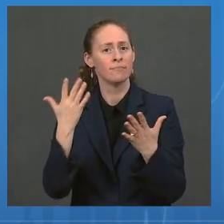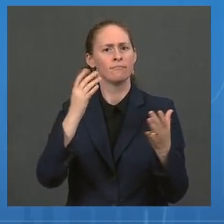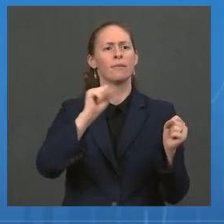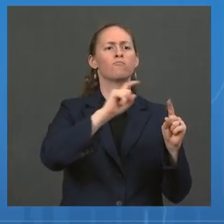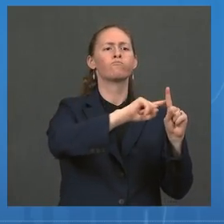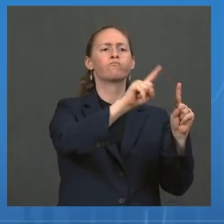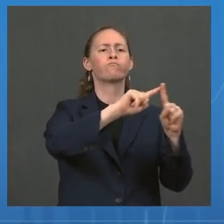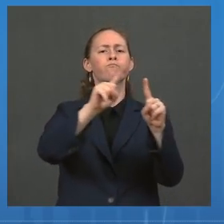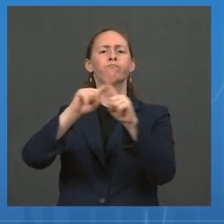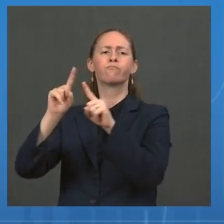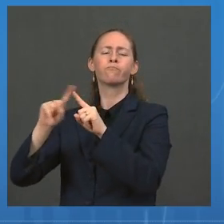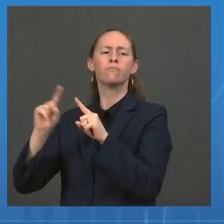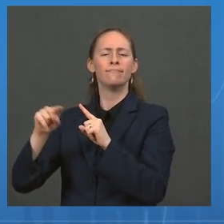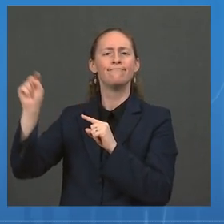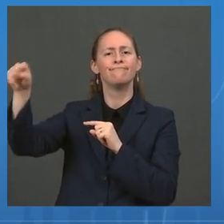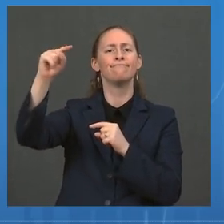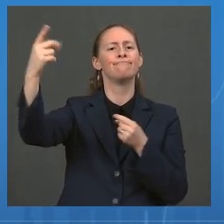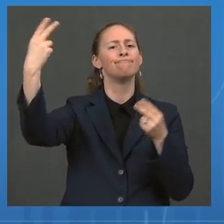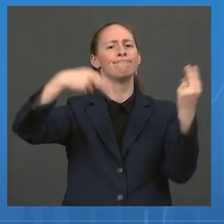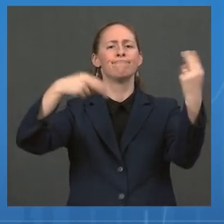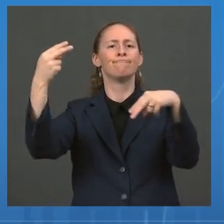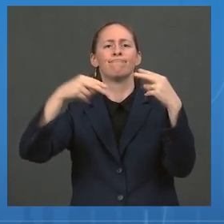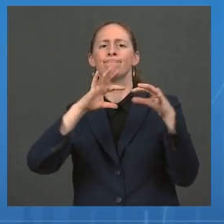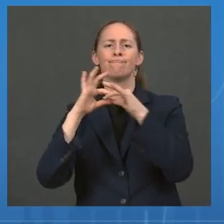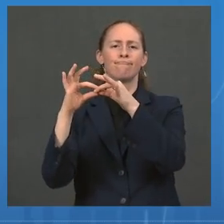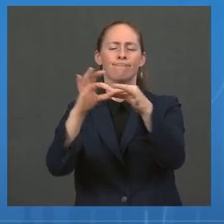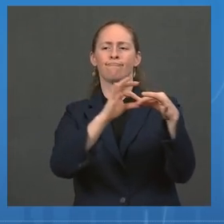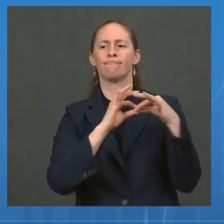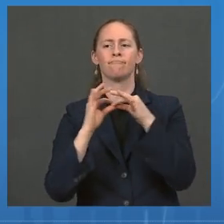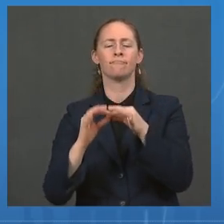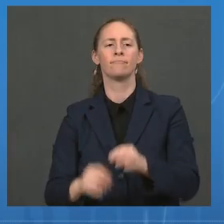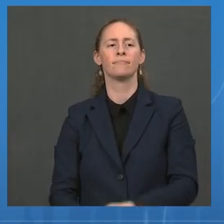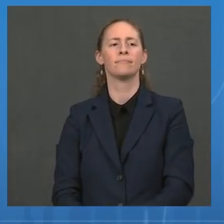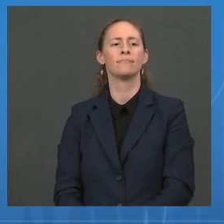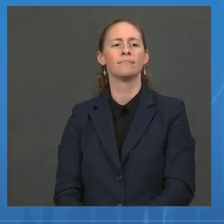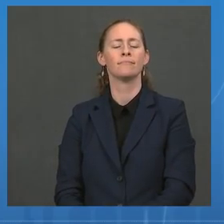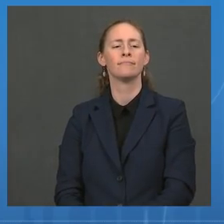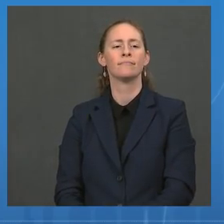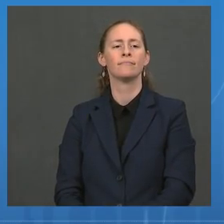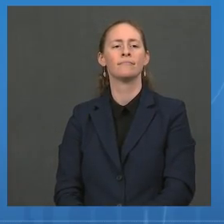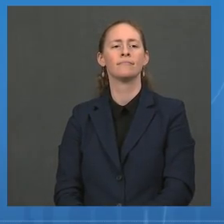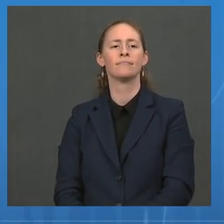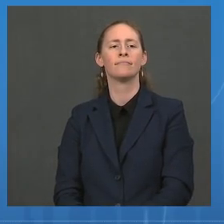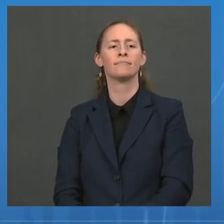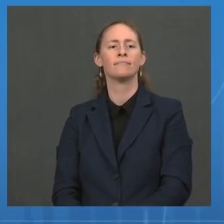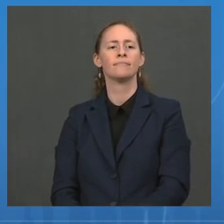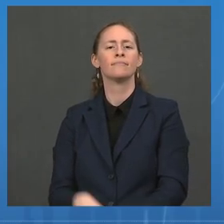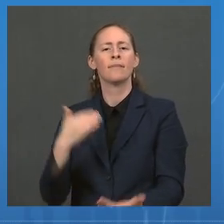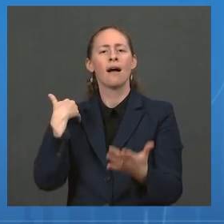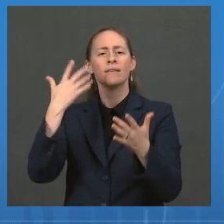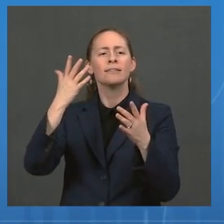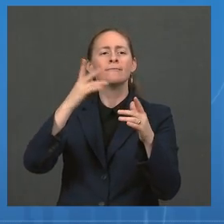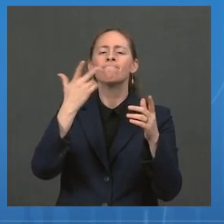and cross-sector collaboration in which basic research and product development was funded not only by my institute --